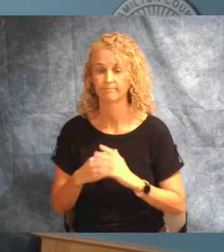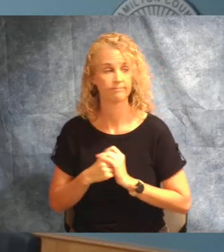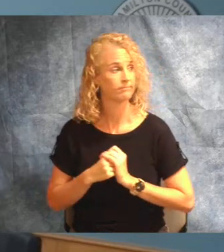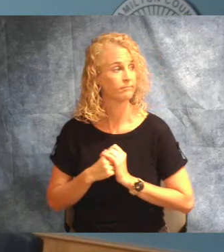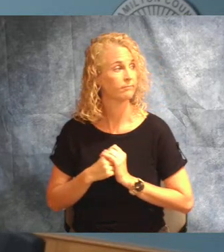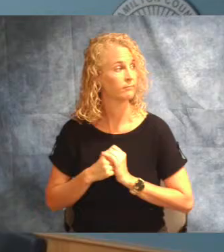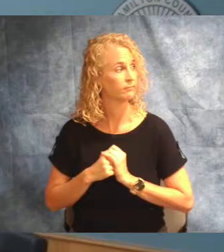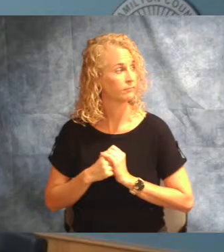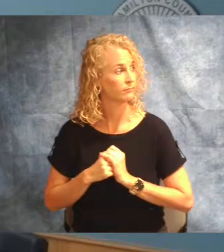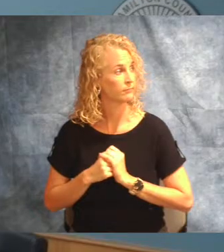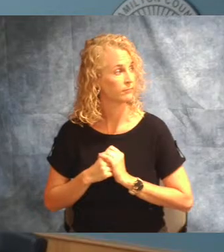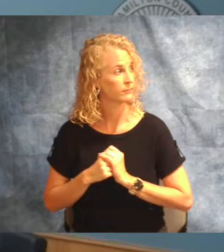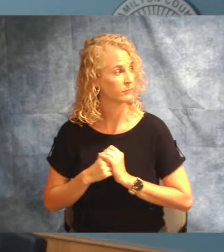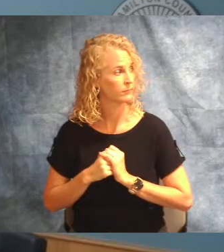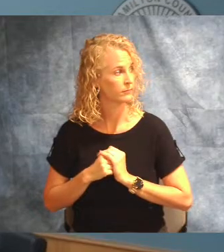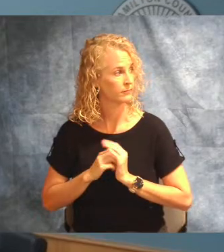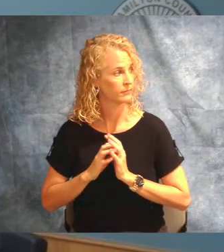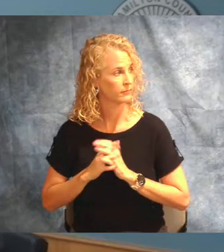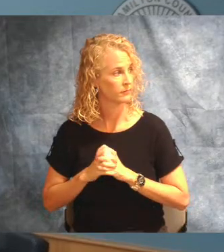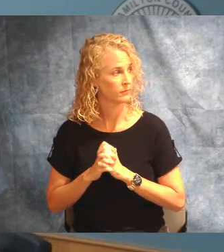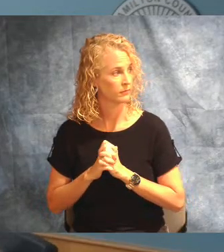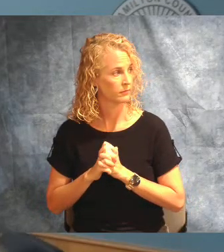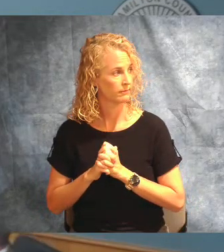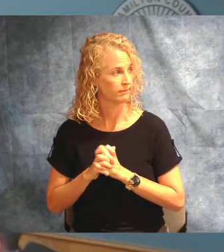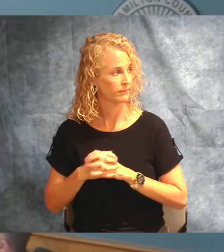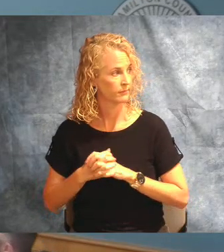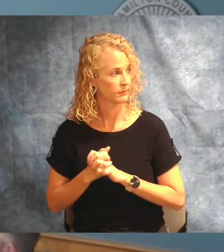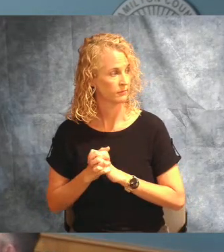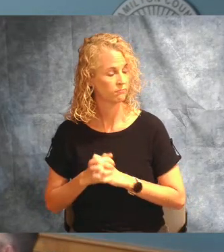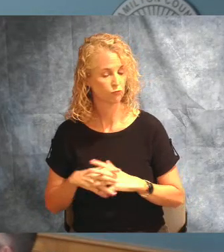Just Sure. Oh, did you have something? Yeah, you can go in and then I'll say it at the